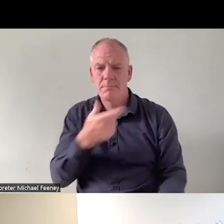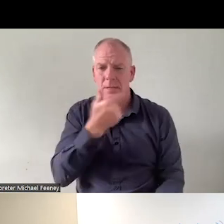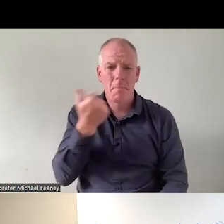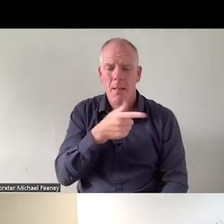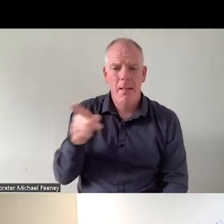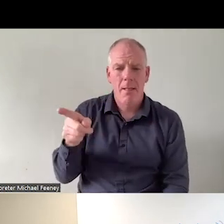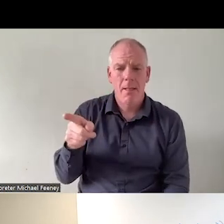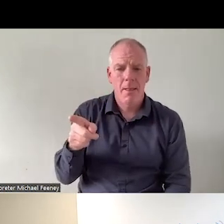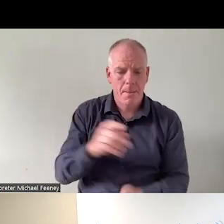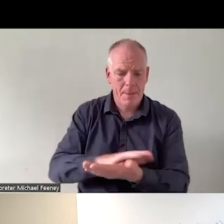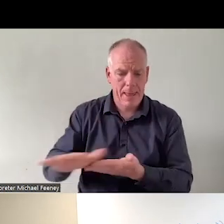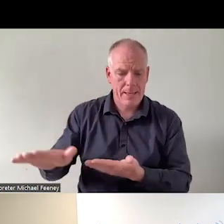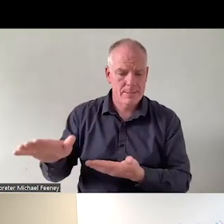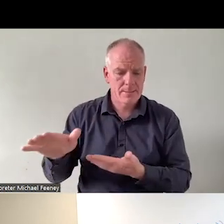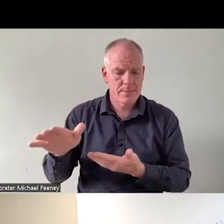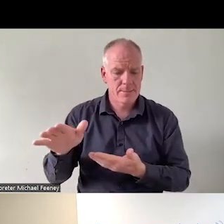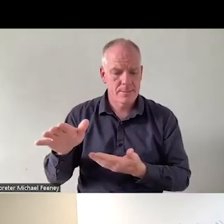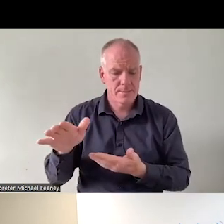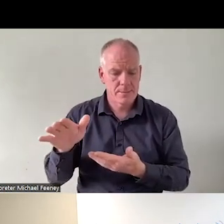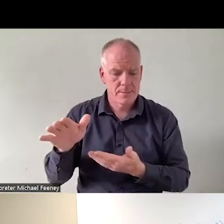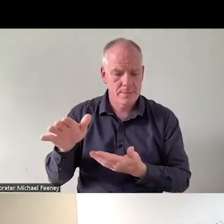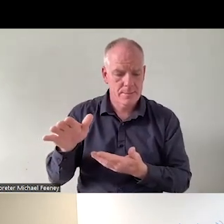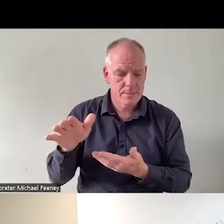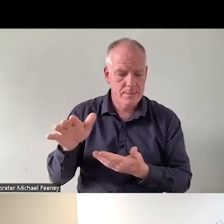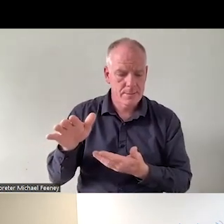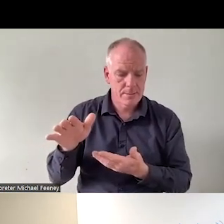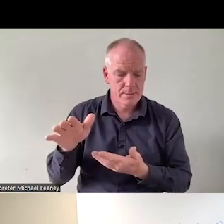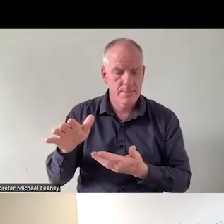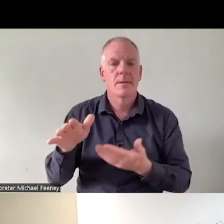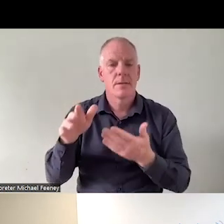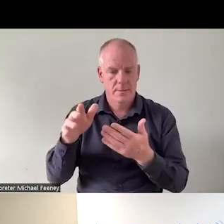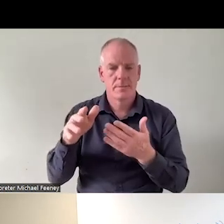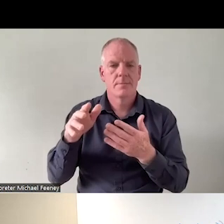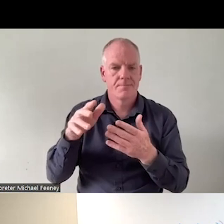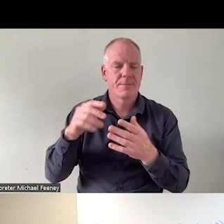You've only got a push button for on/off, then a volume up and a volume down button – that's it.